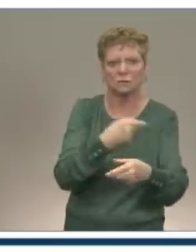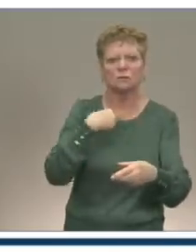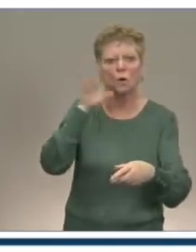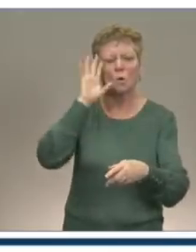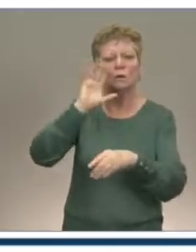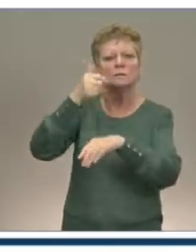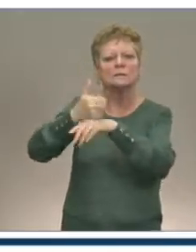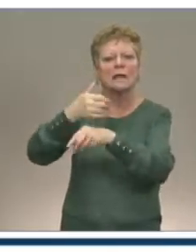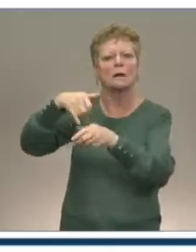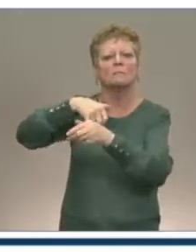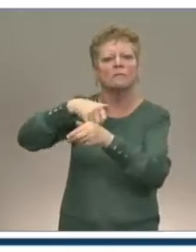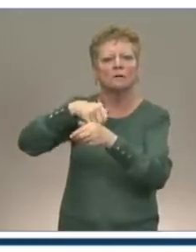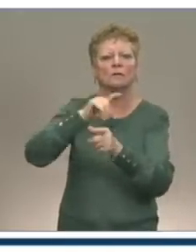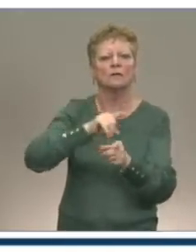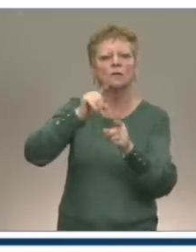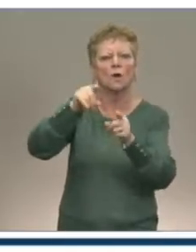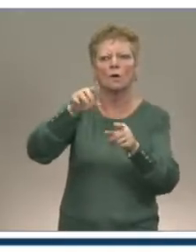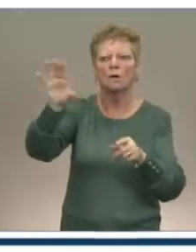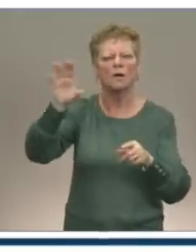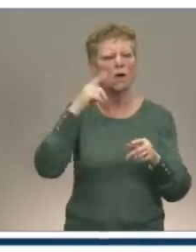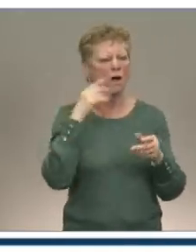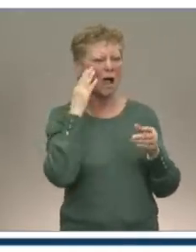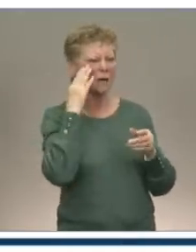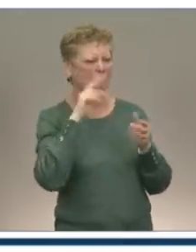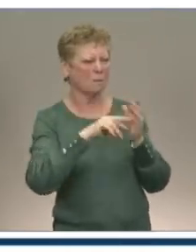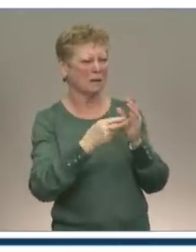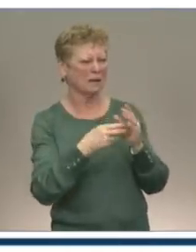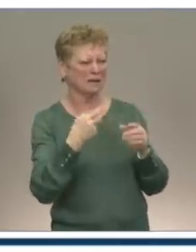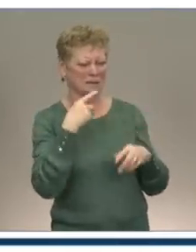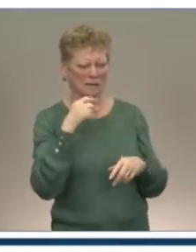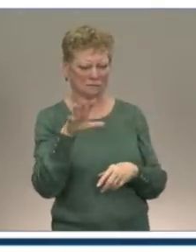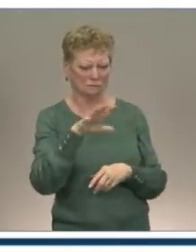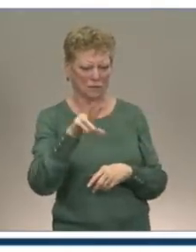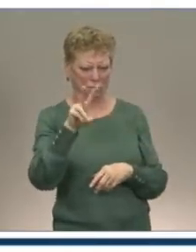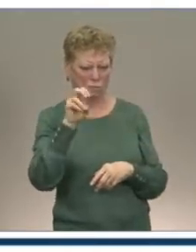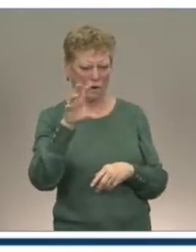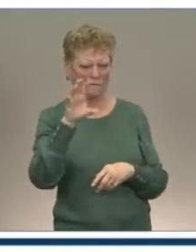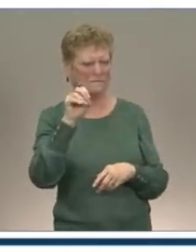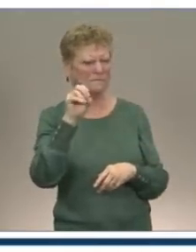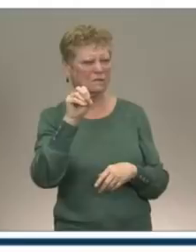people can go to the first 250 or less who were from this mandate how did that happen